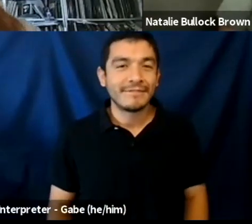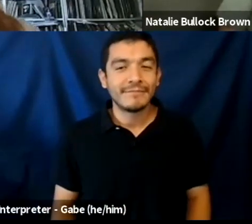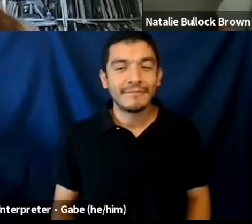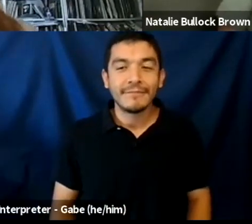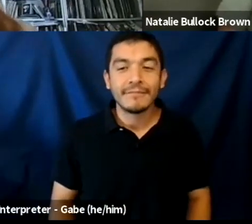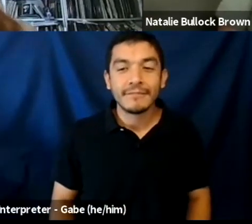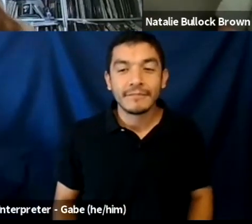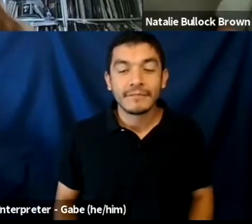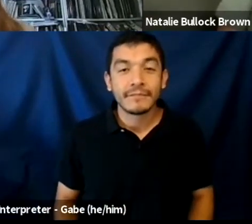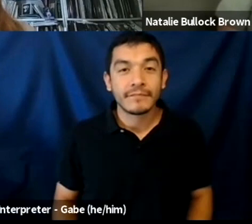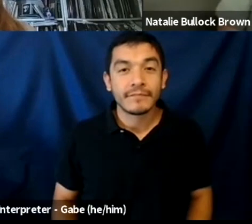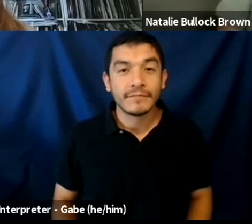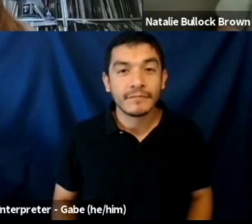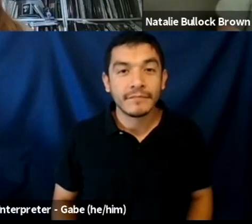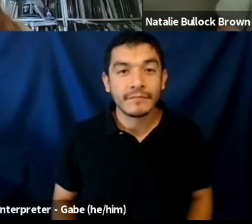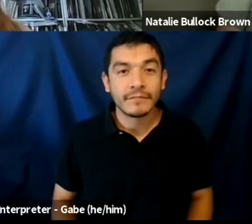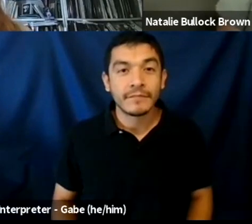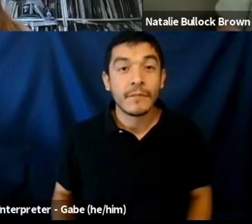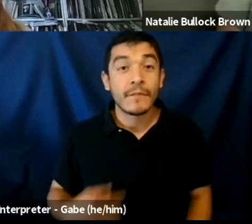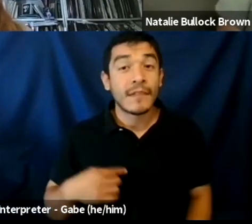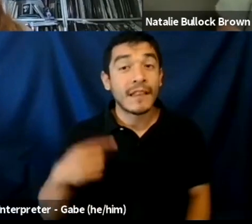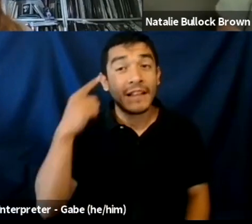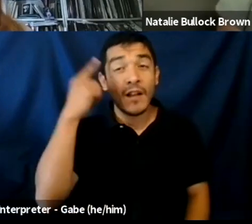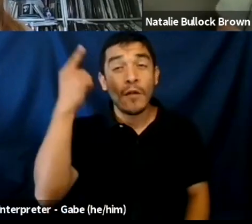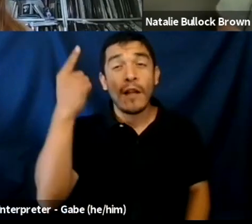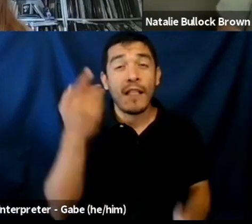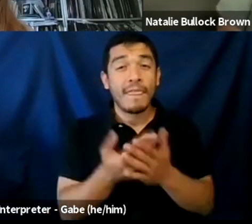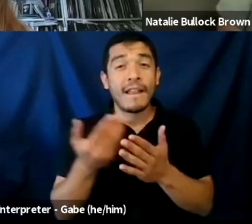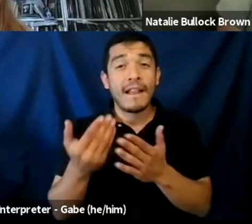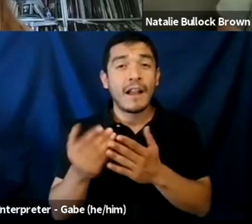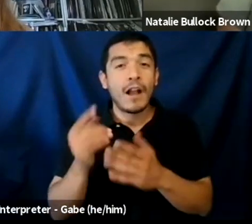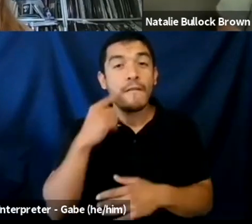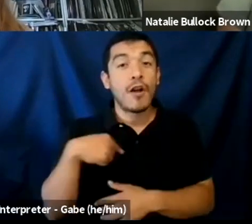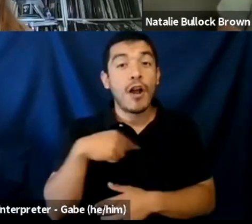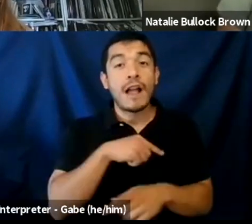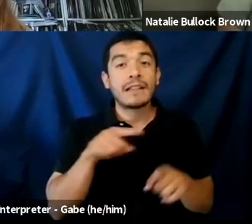Maybe I can just add one thing. For us as Human Rights Watch,